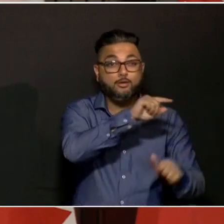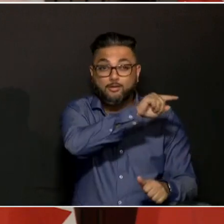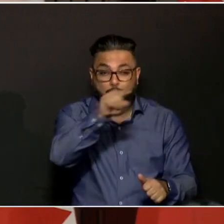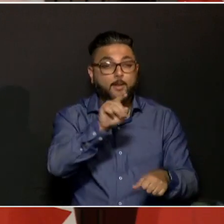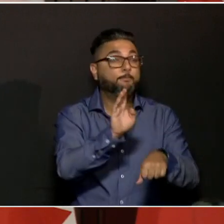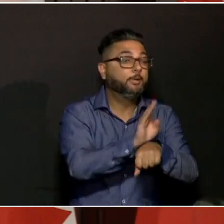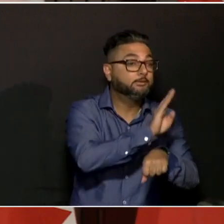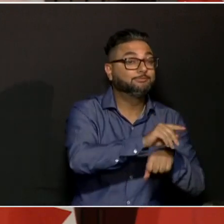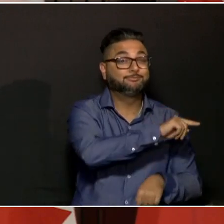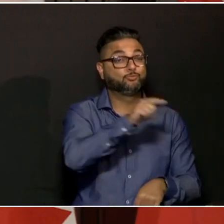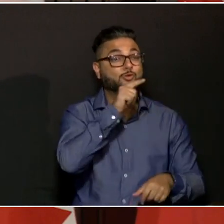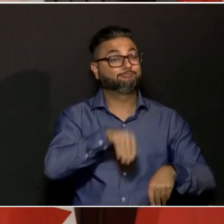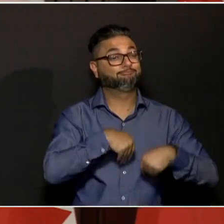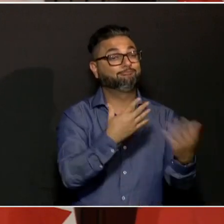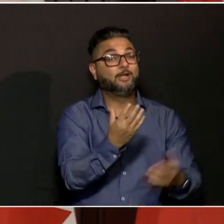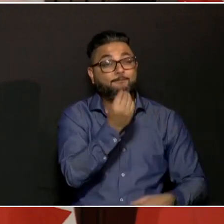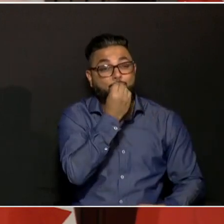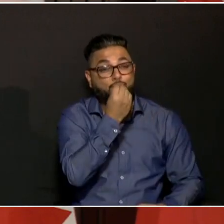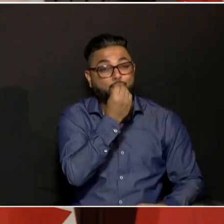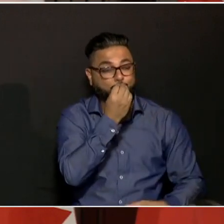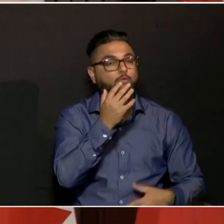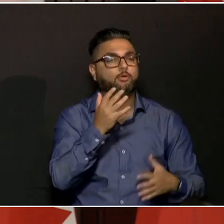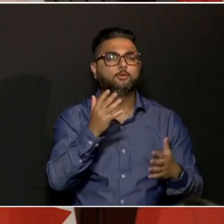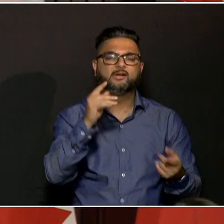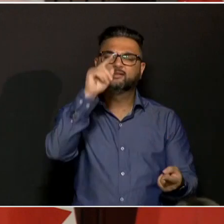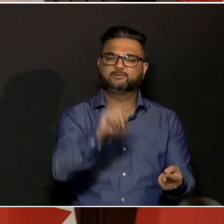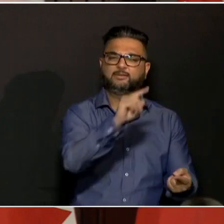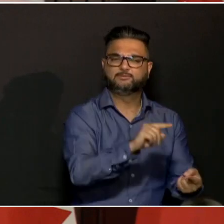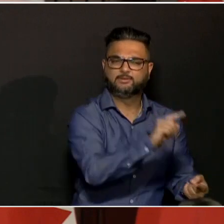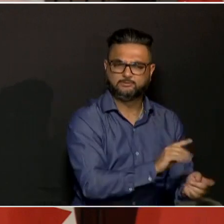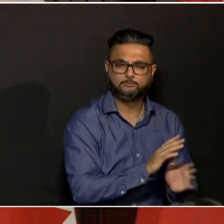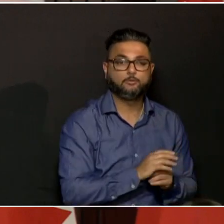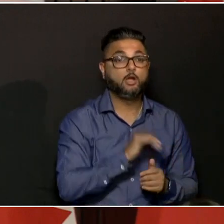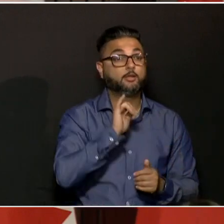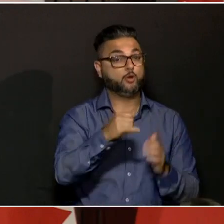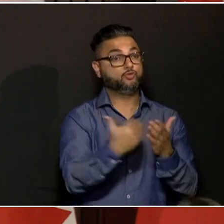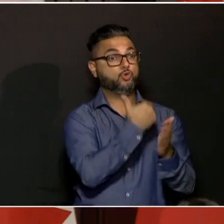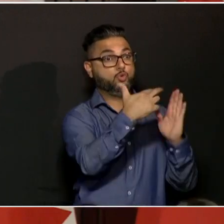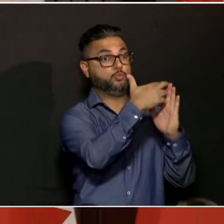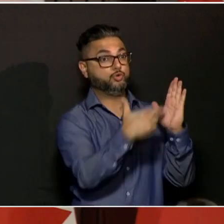serving food and drink. These measures also include